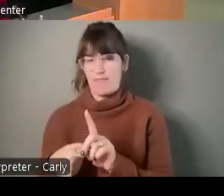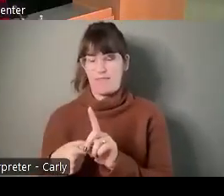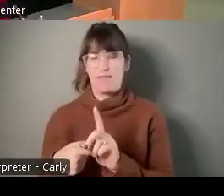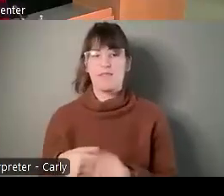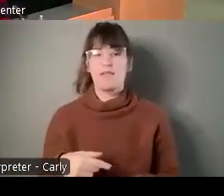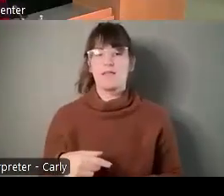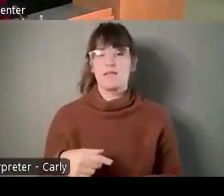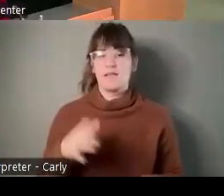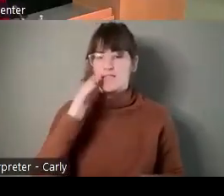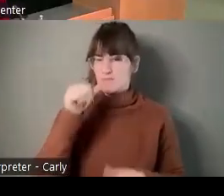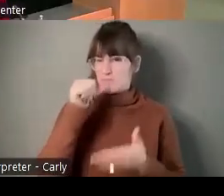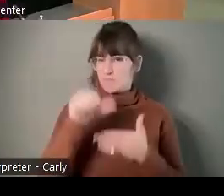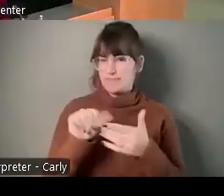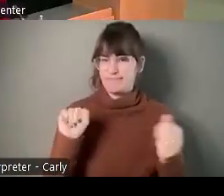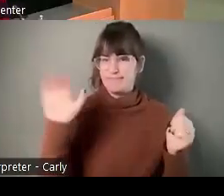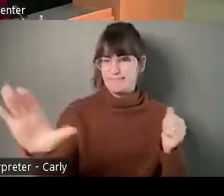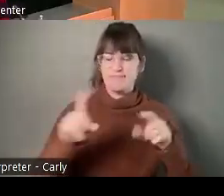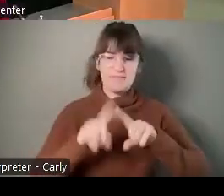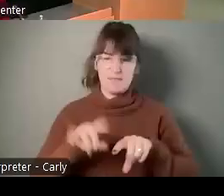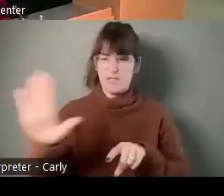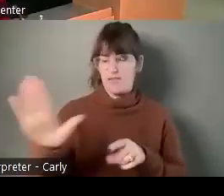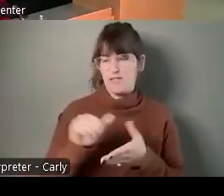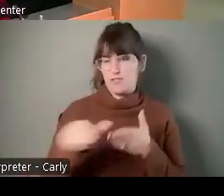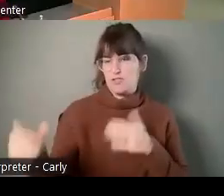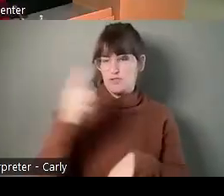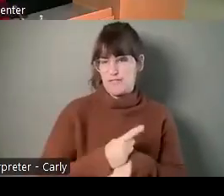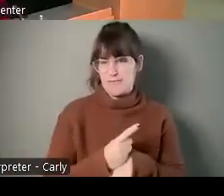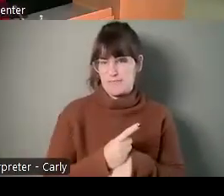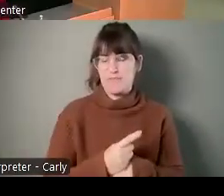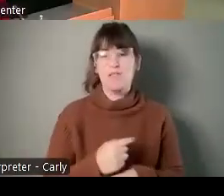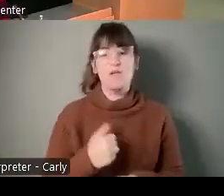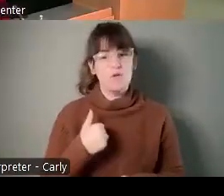month-long period based on their discharge date. We do pre-write the messages. While